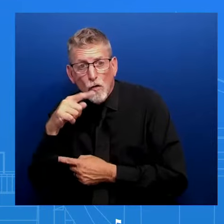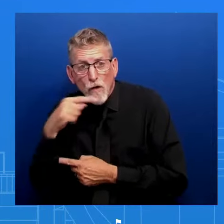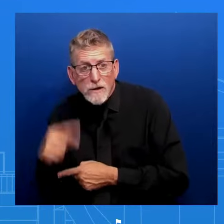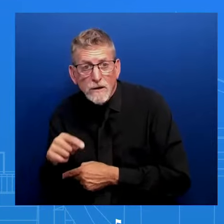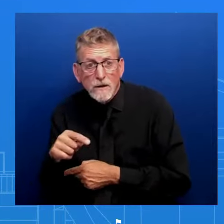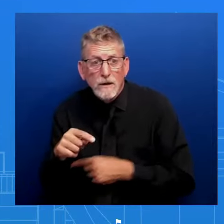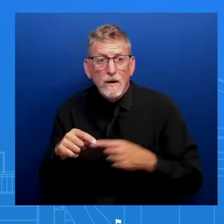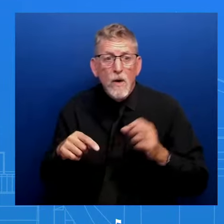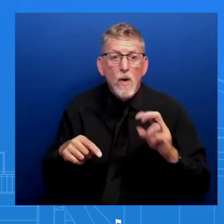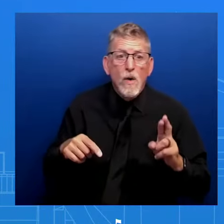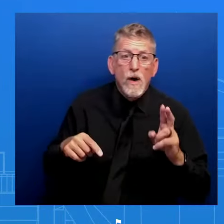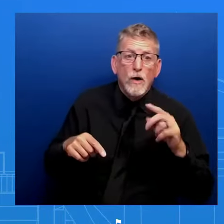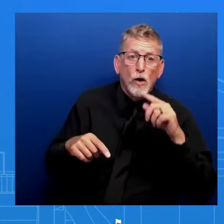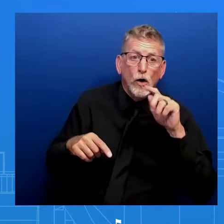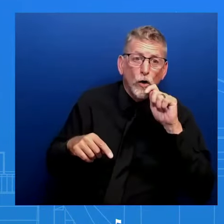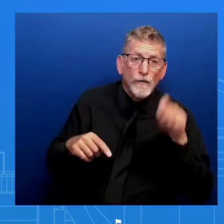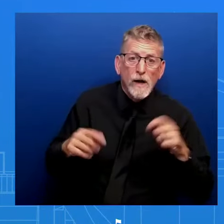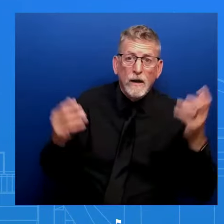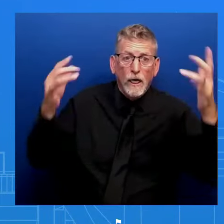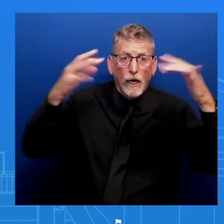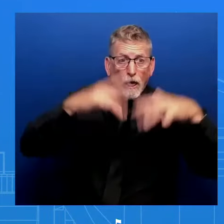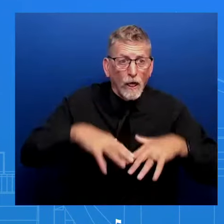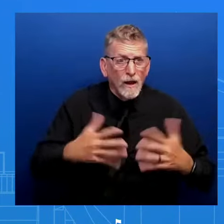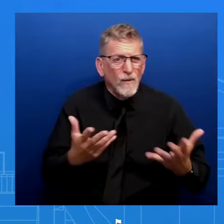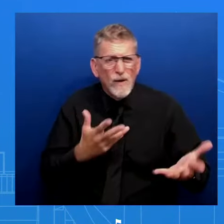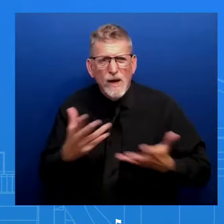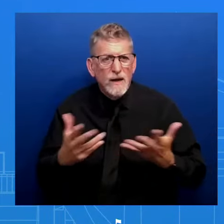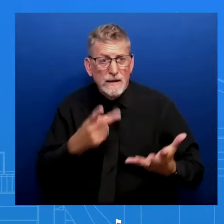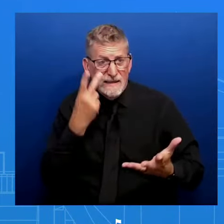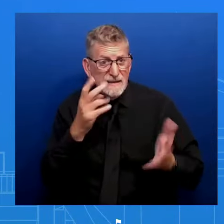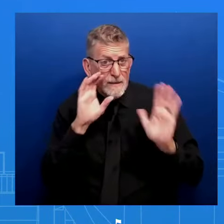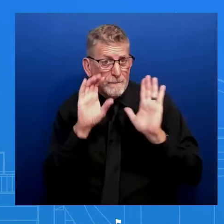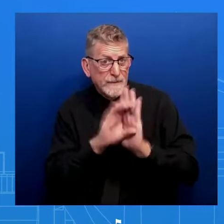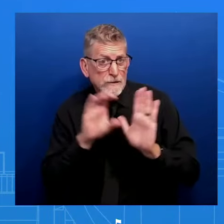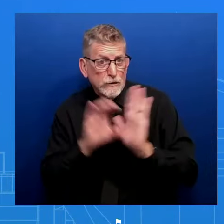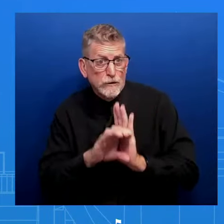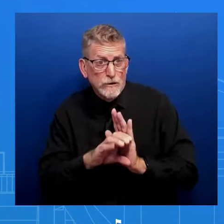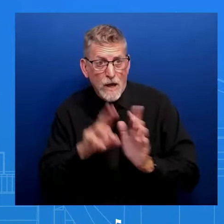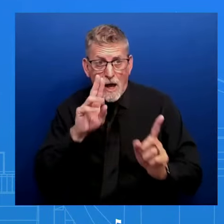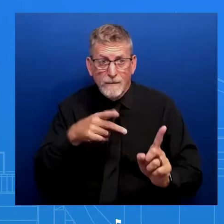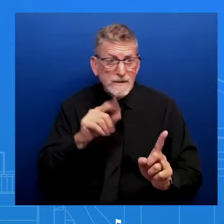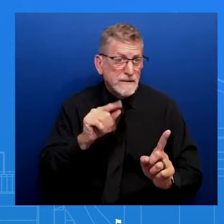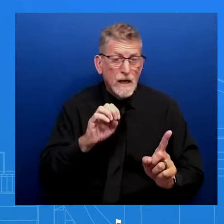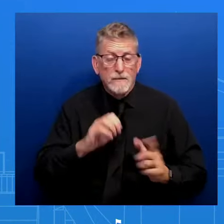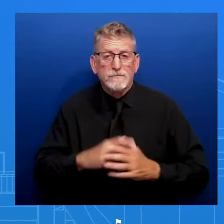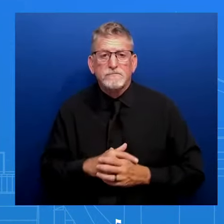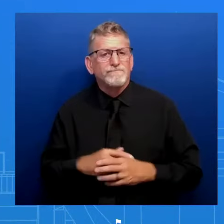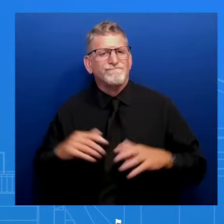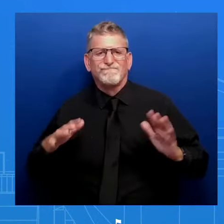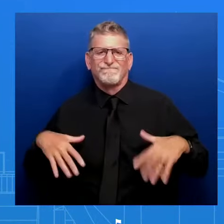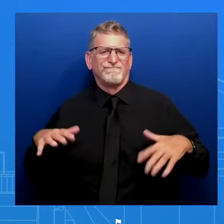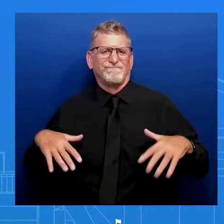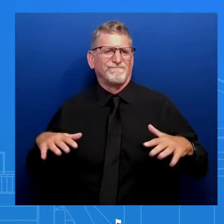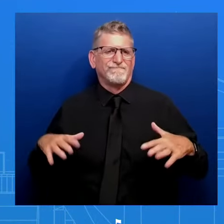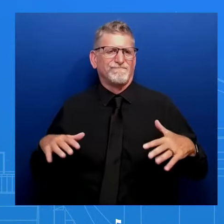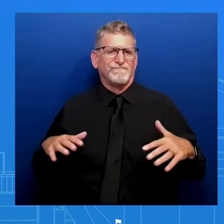any update on the Tuberville situation, on the hold? Is the administration planning on meeting with him? What's the situation on that? Mr. Kirby: Secretary of Defense Austin